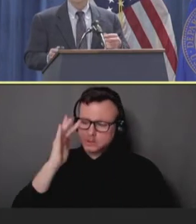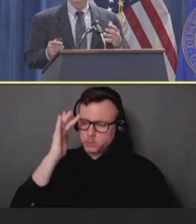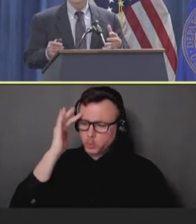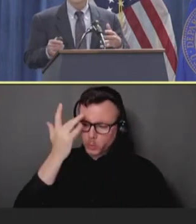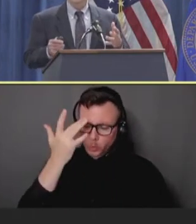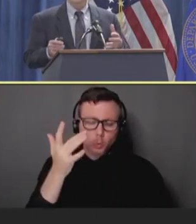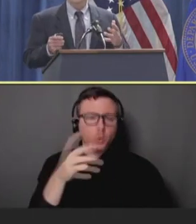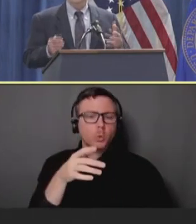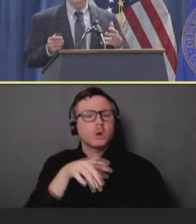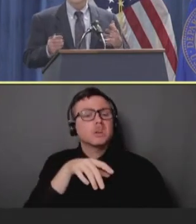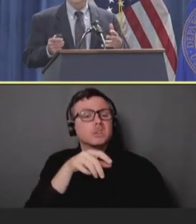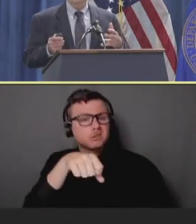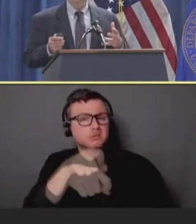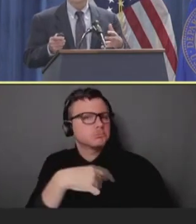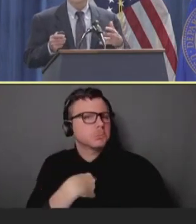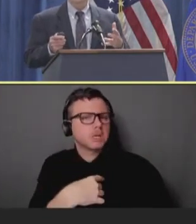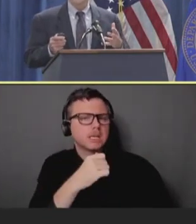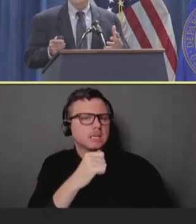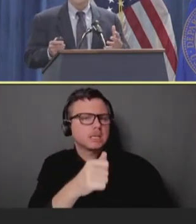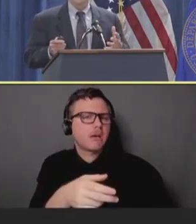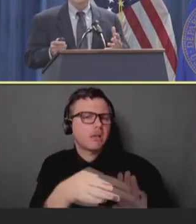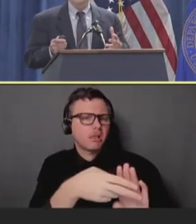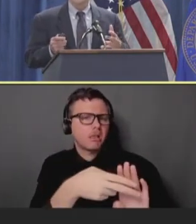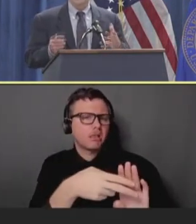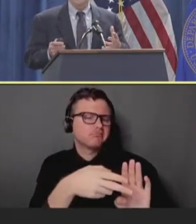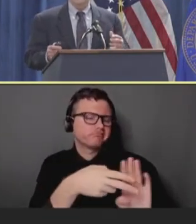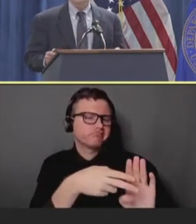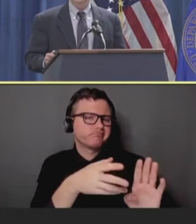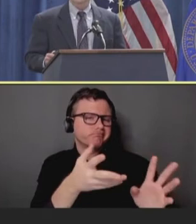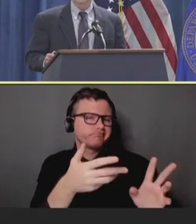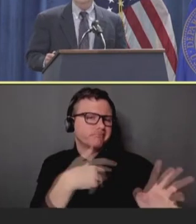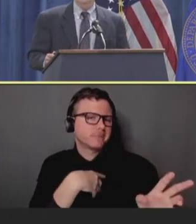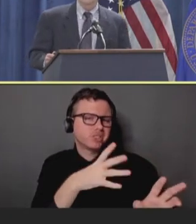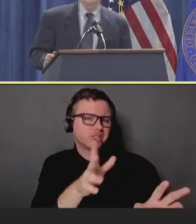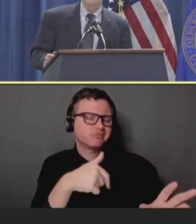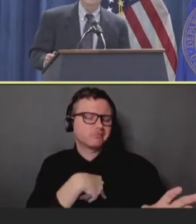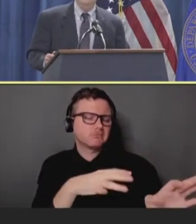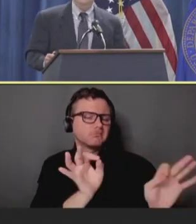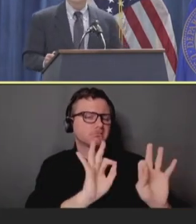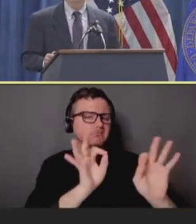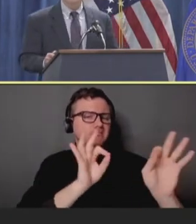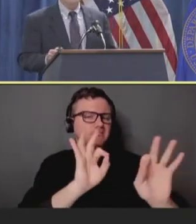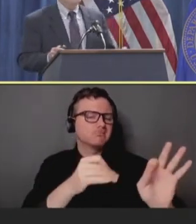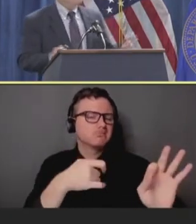But we didn't consider them anything more than a fringe group at this time.